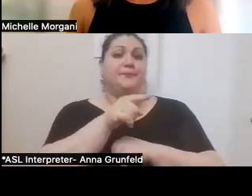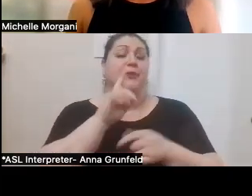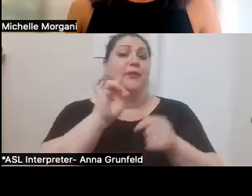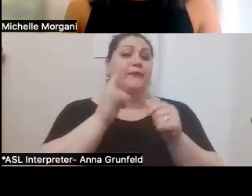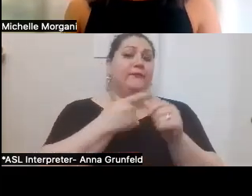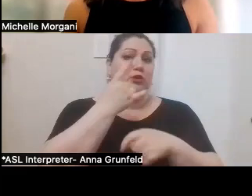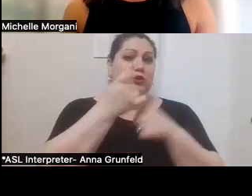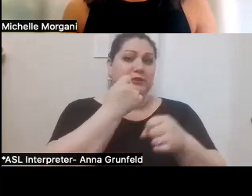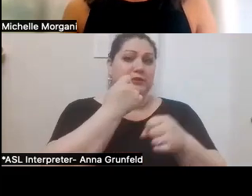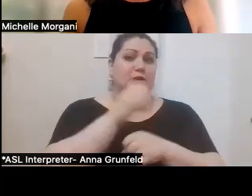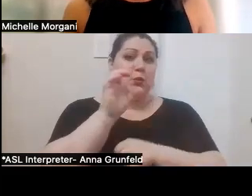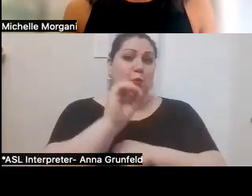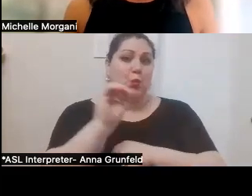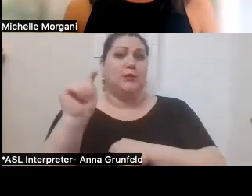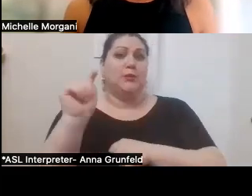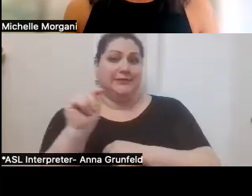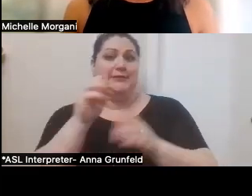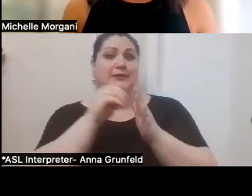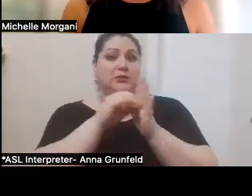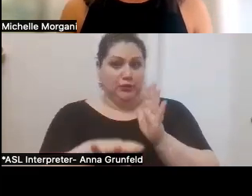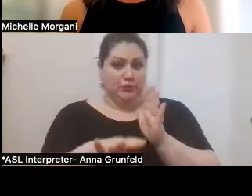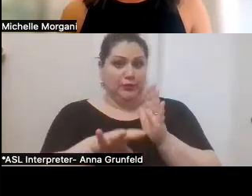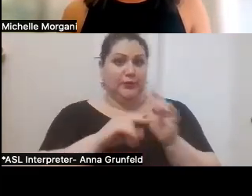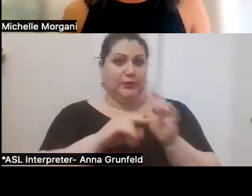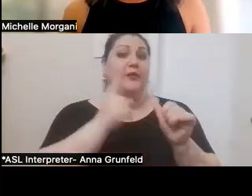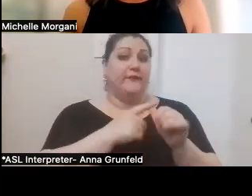And their first practicum will be in an outpatient rehab setting.